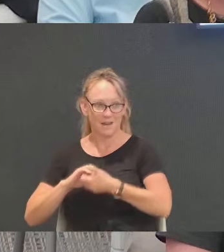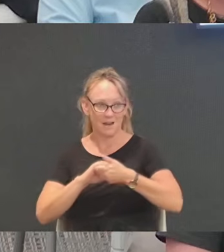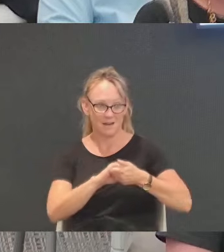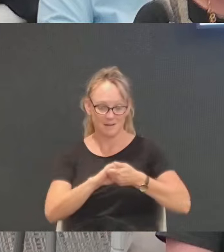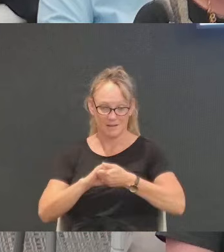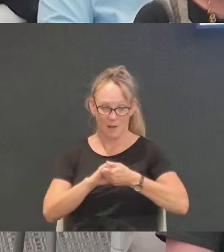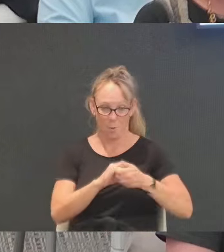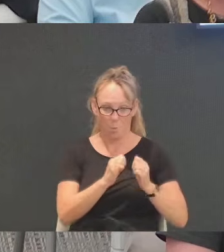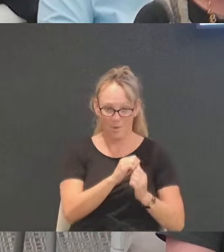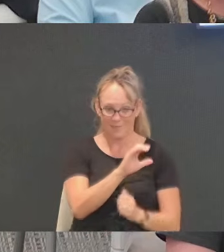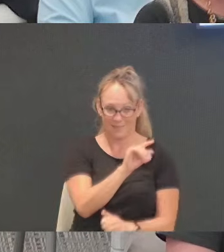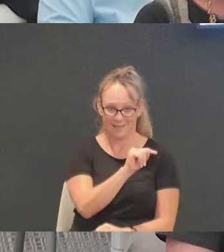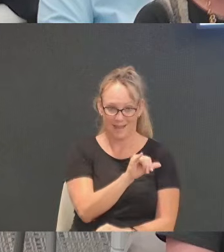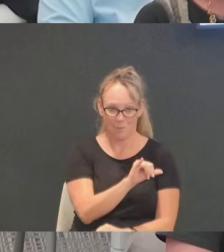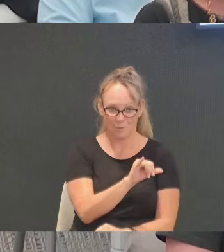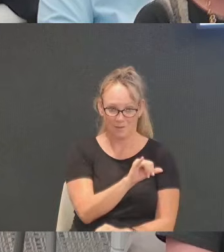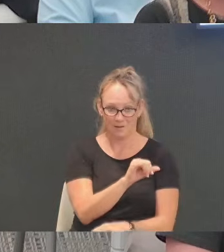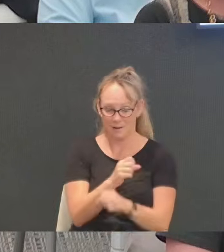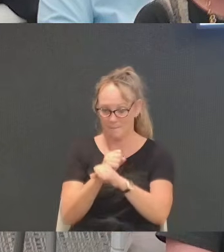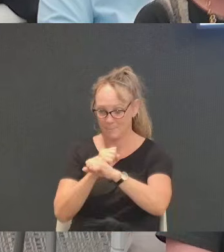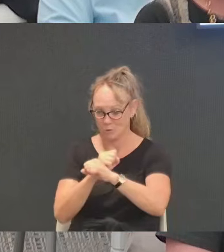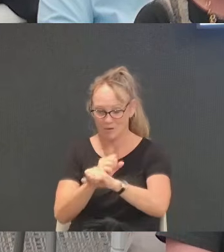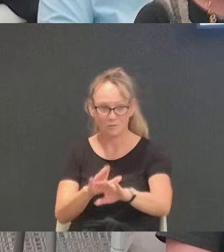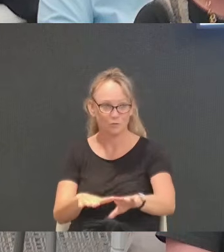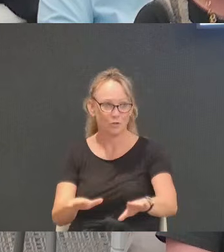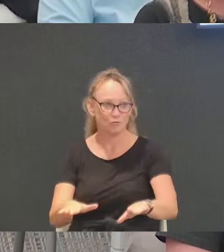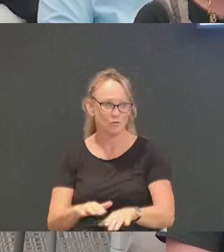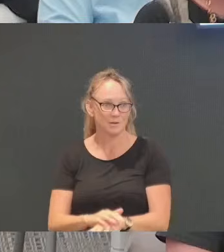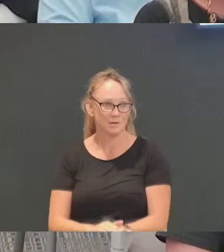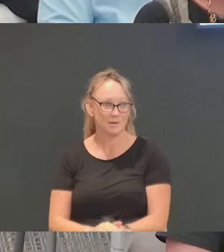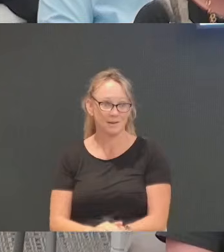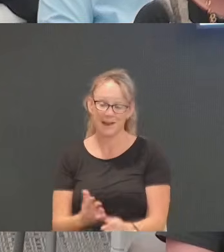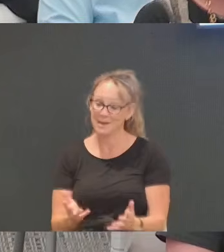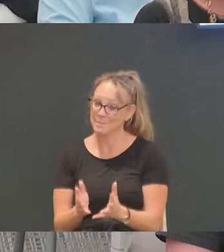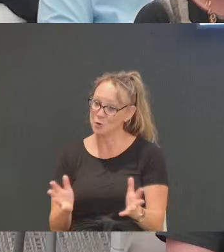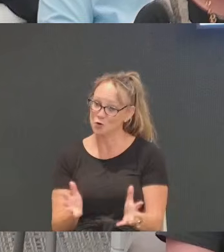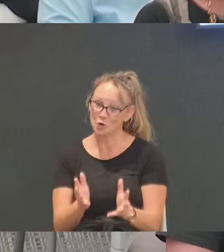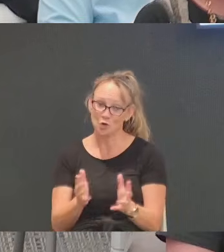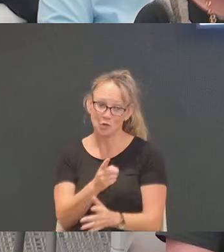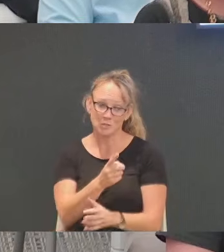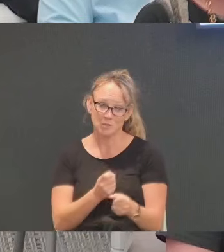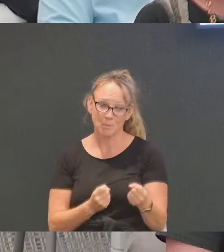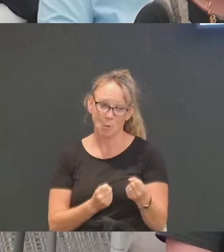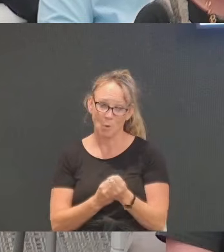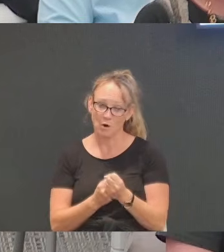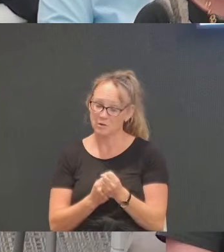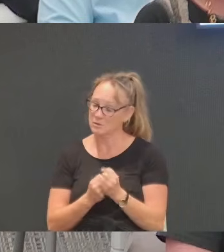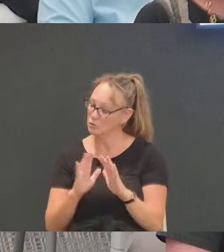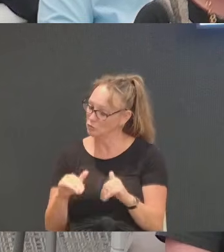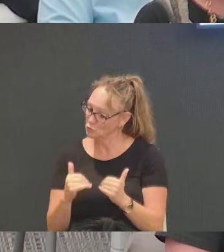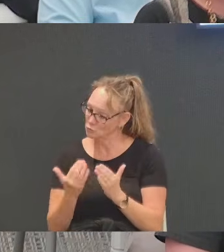families. and I'm here to urge your support for the renewal of the children's services levy. I